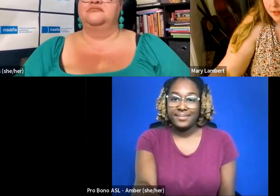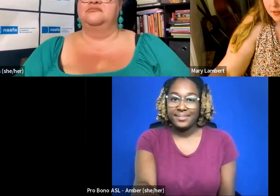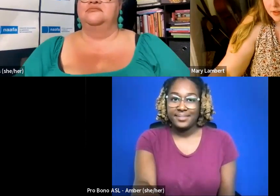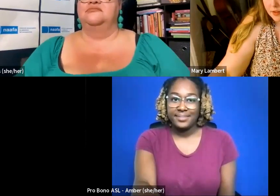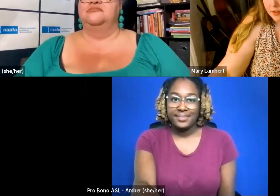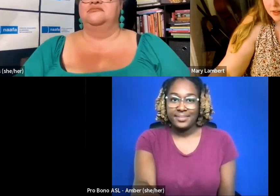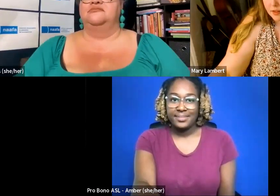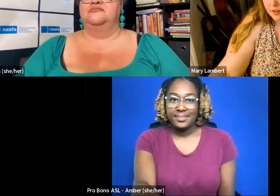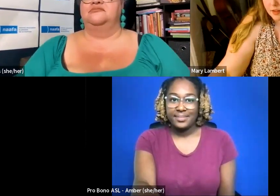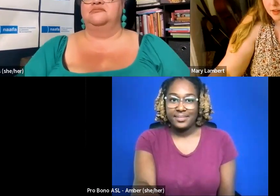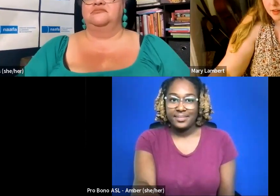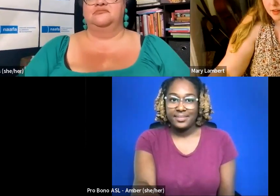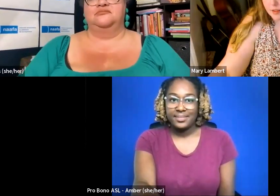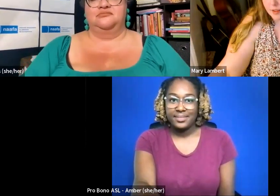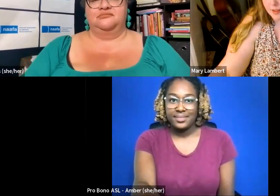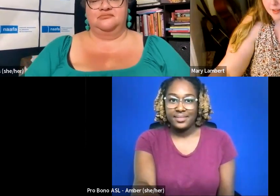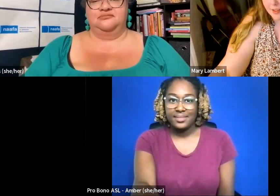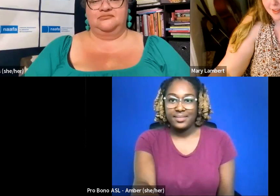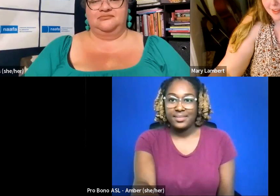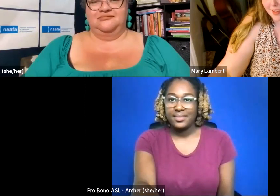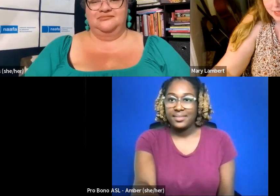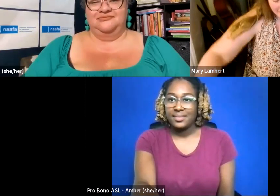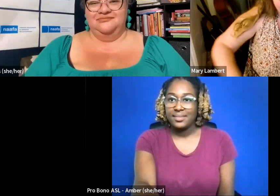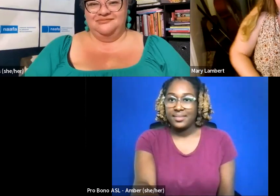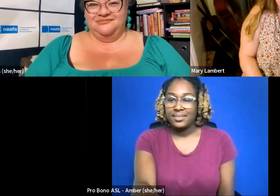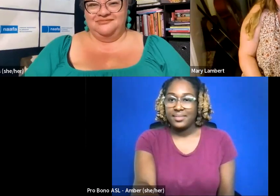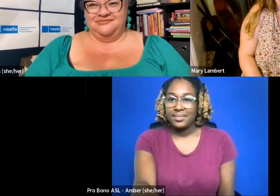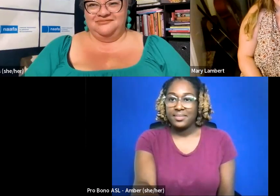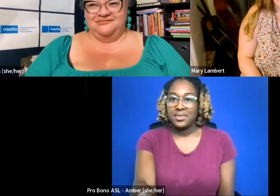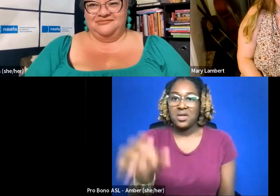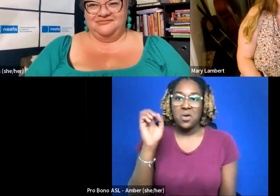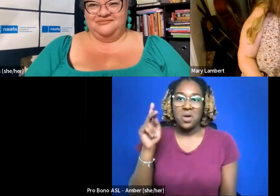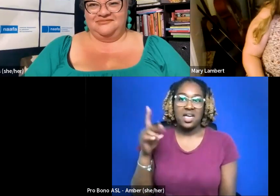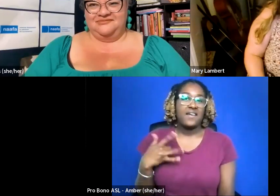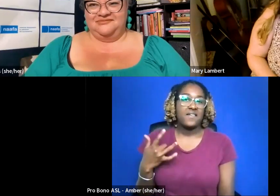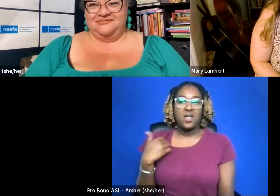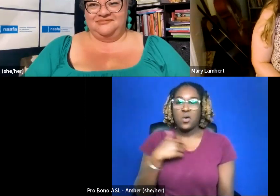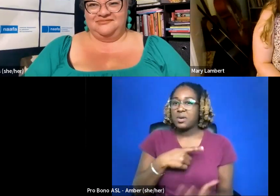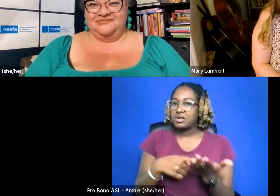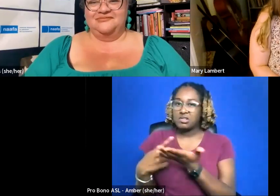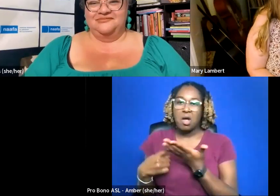Oh, okay. I feel like we've been talking about it, so I want to.